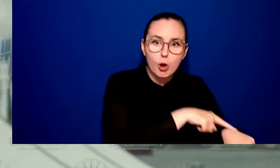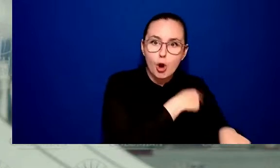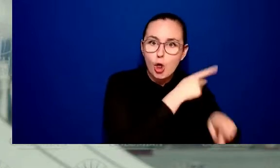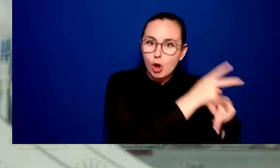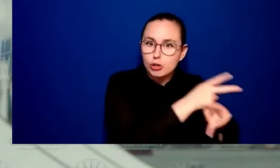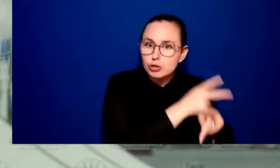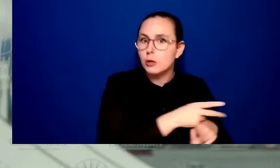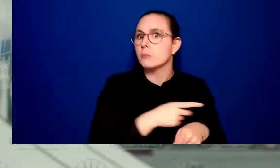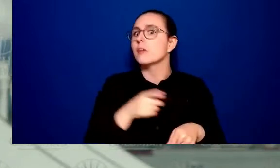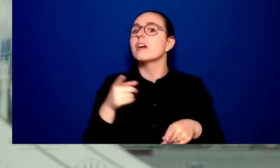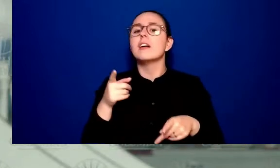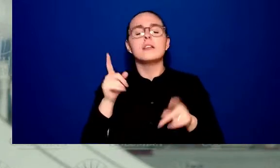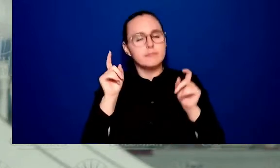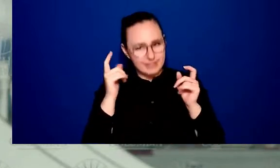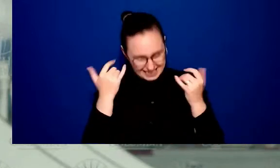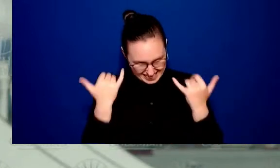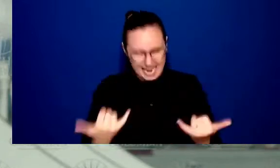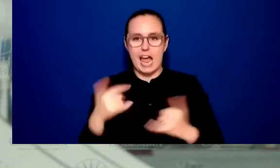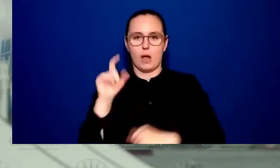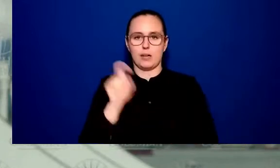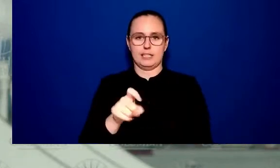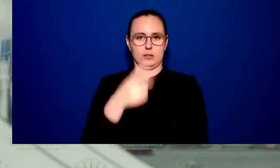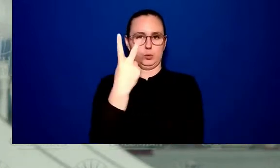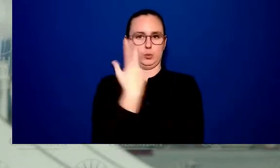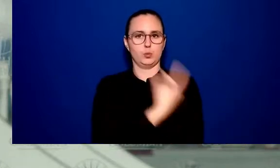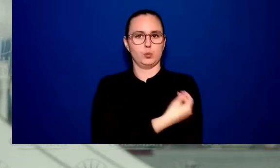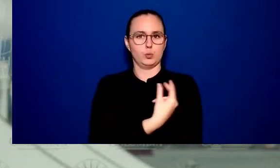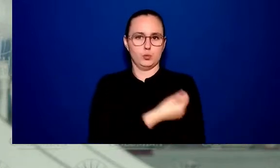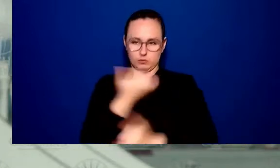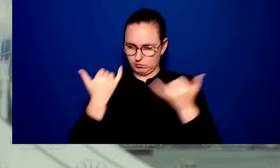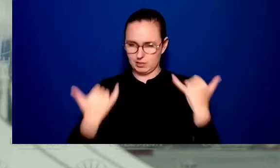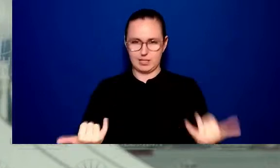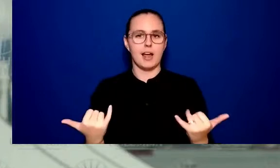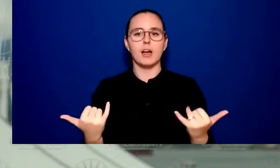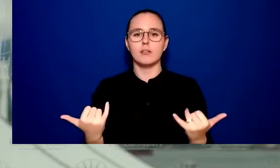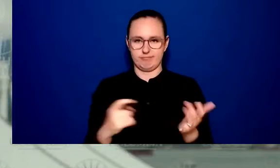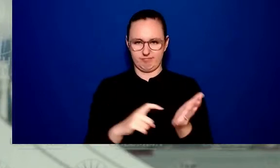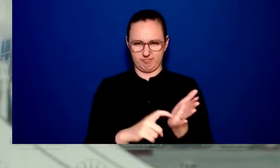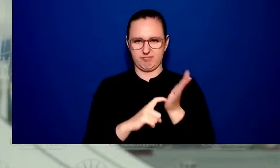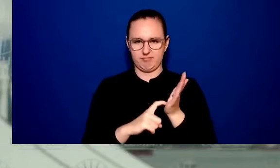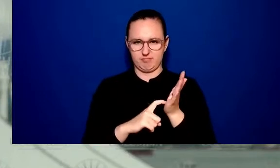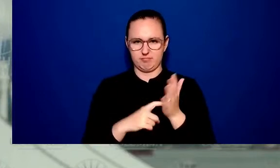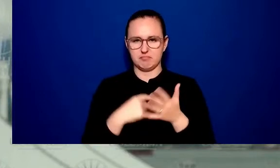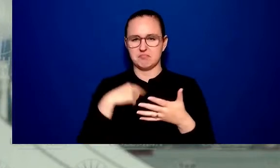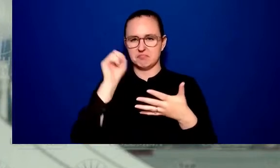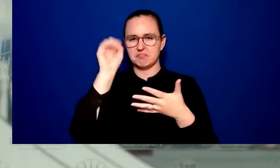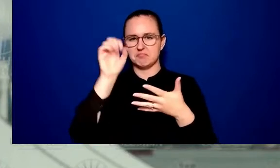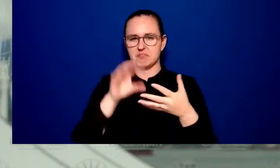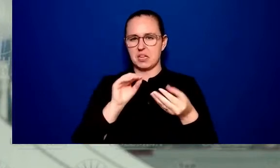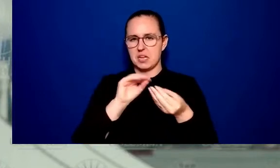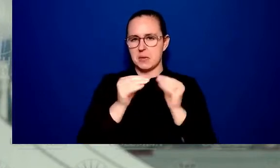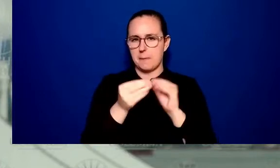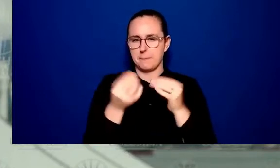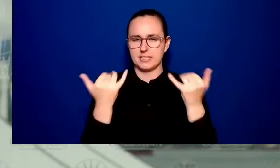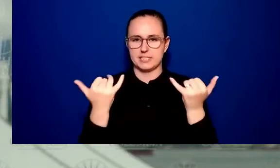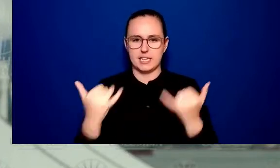I just want to take you through some of the numbers with respect to that, so that you have a sense of where we are